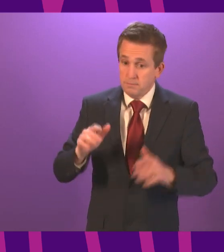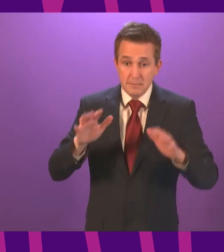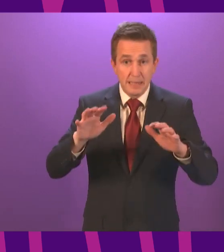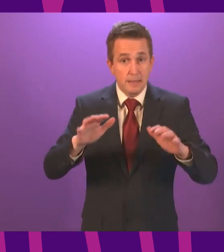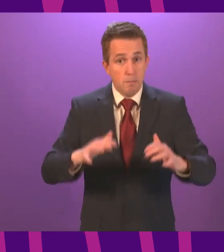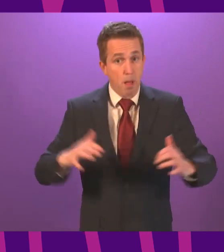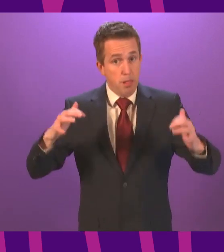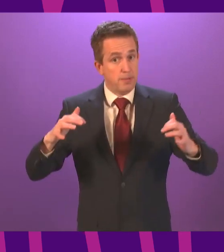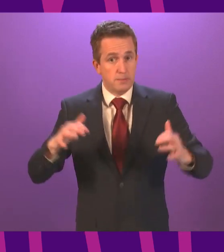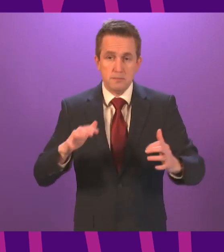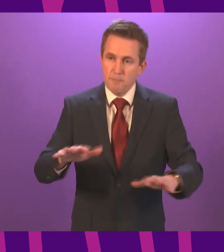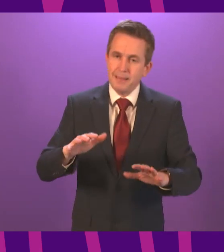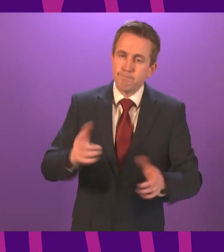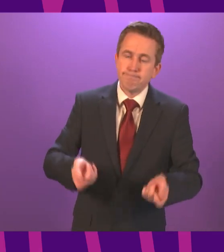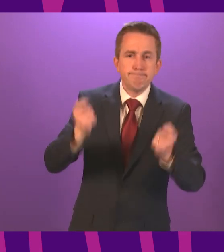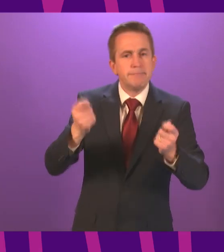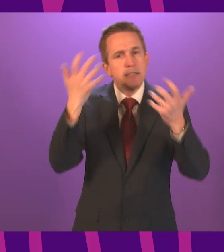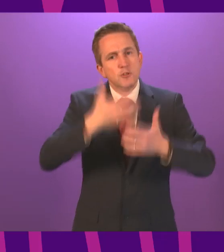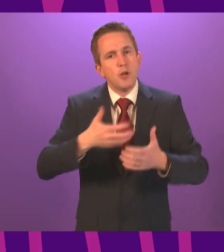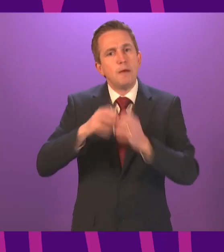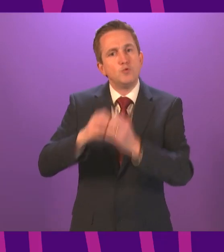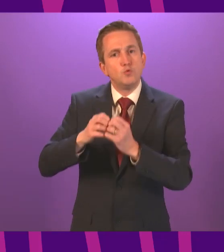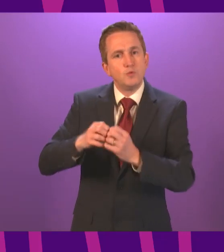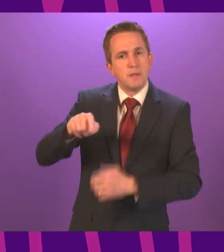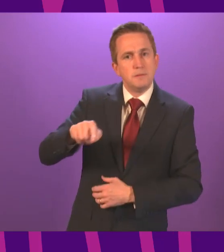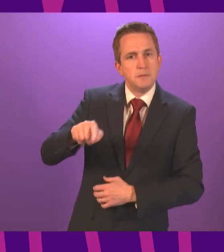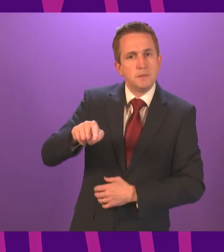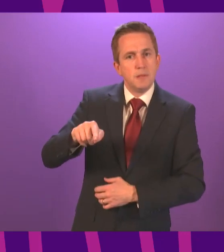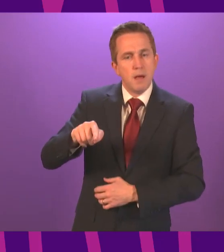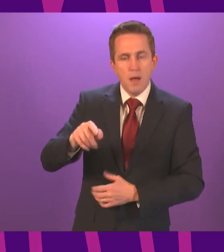she is bringing in mass testing to allow them to return to their families. We support that.